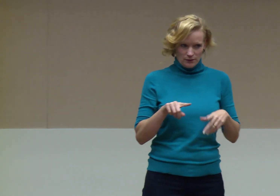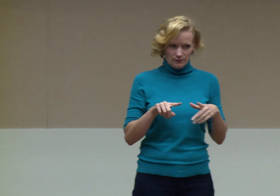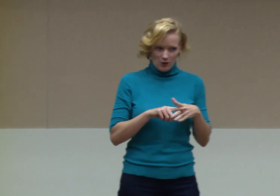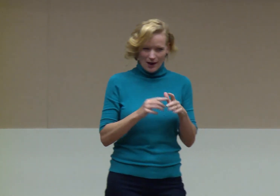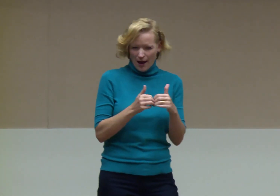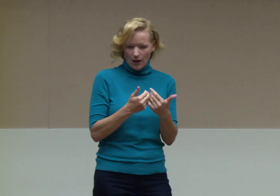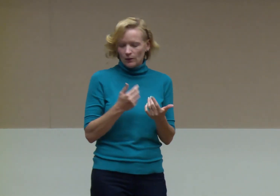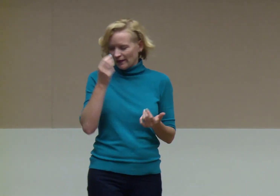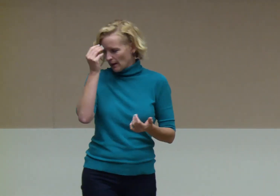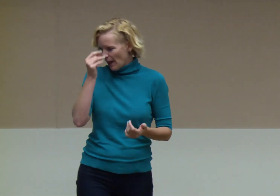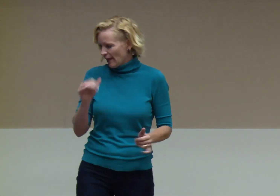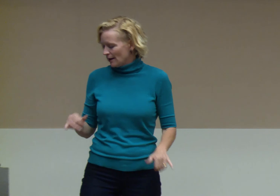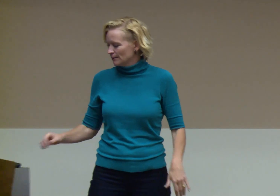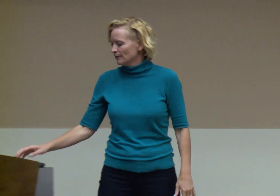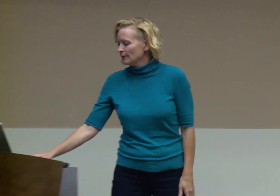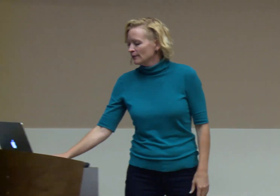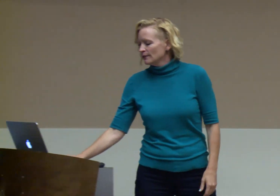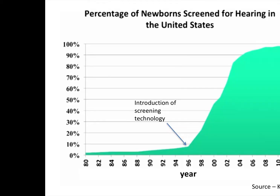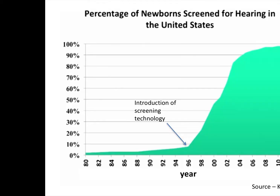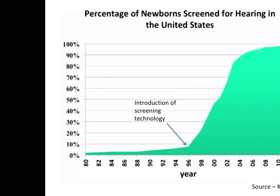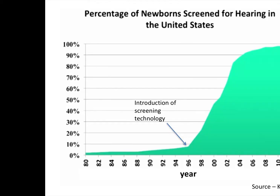You all. I want you to think about that.